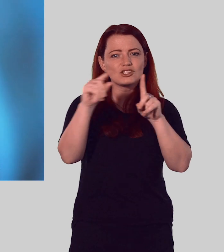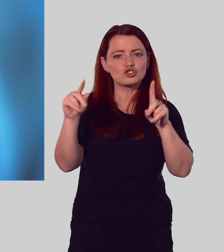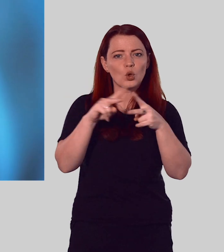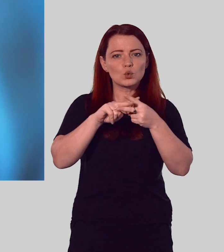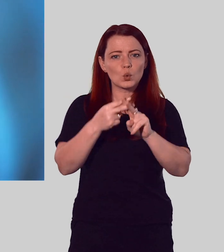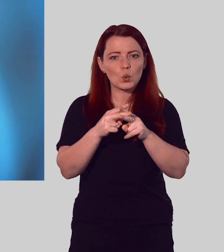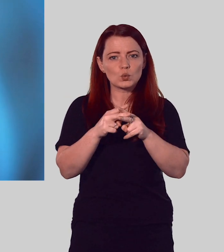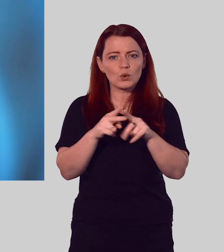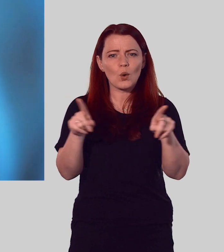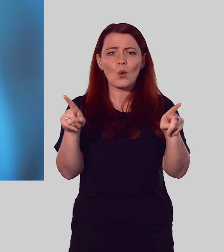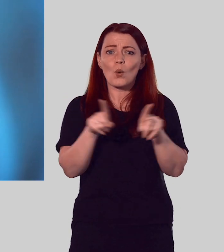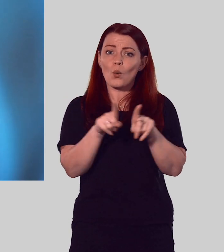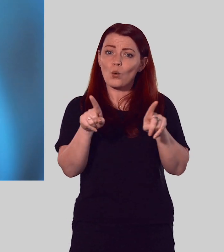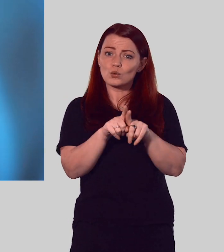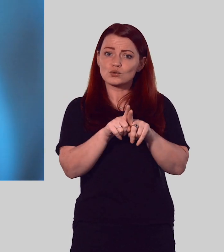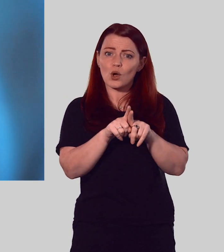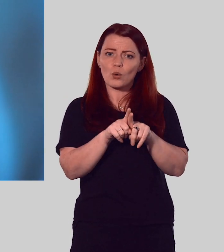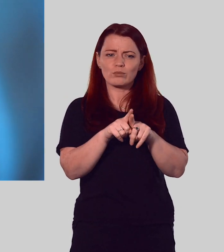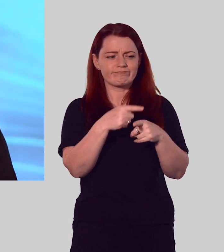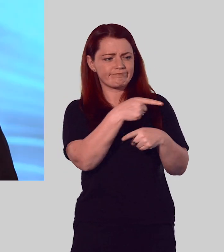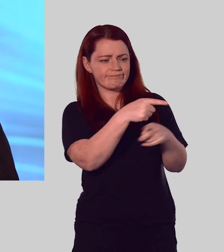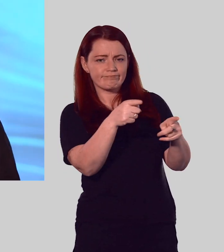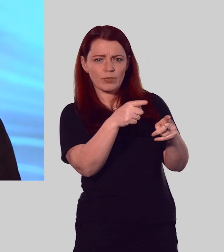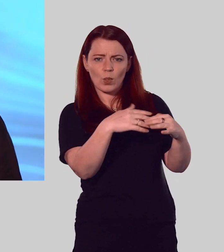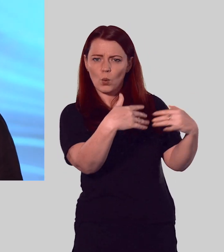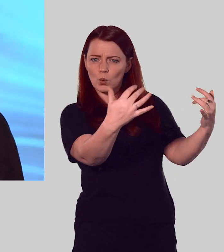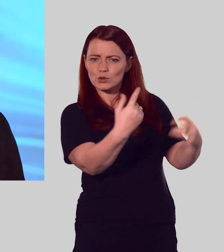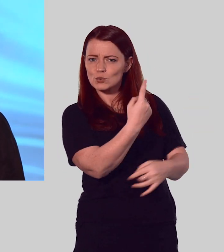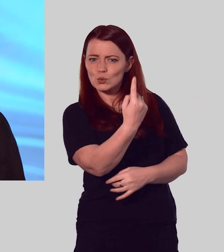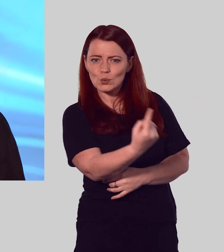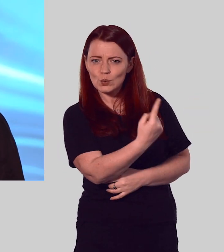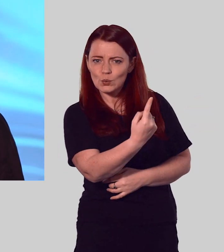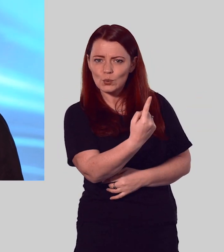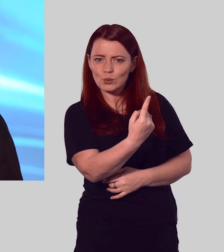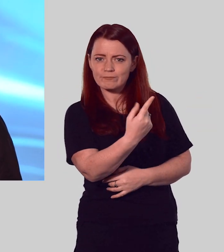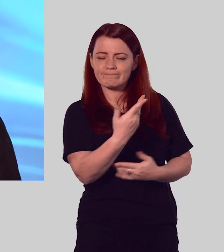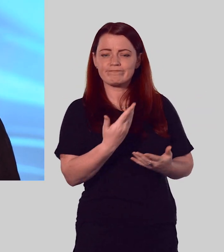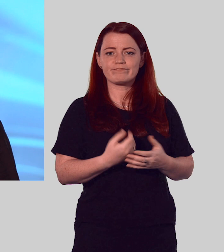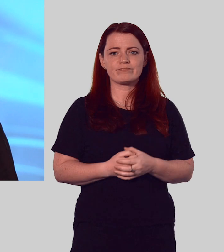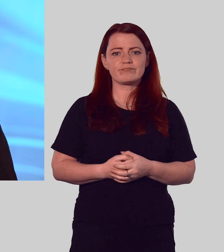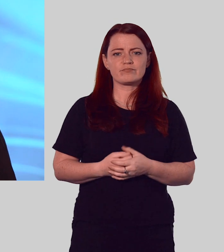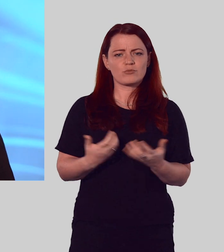you want to distribute your work to. So how do you decide on the tool for